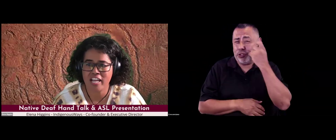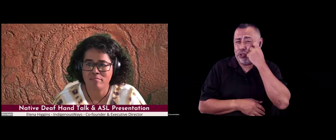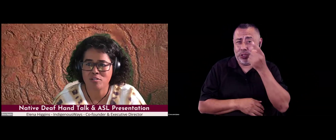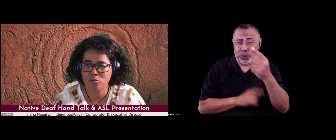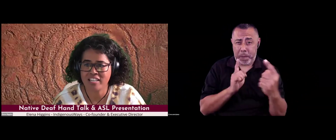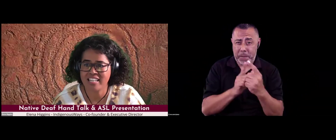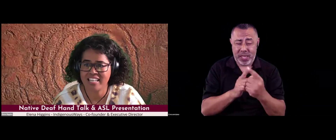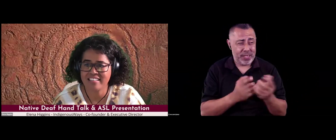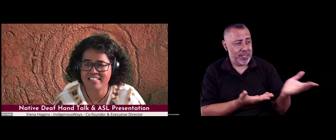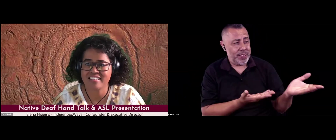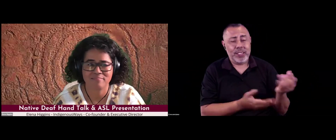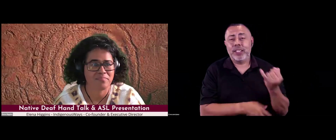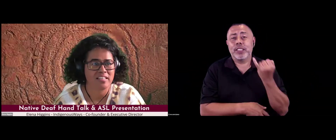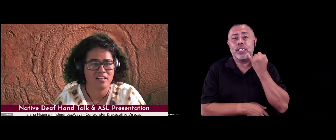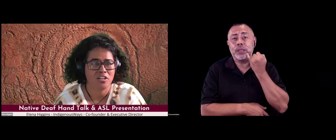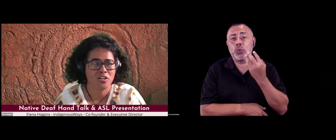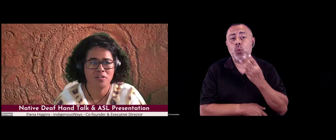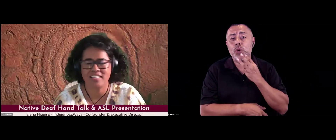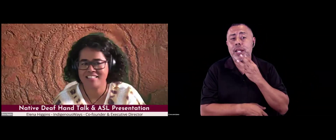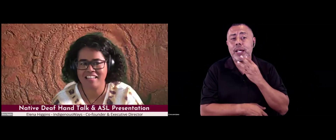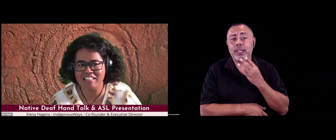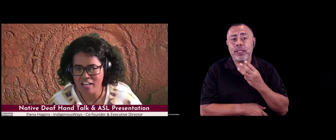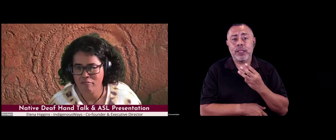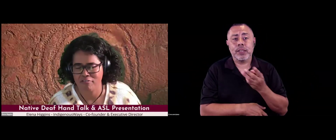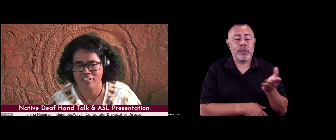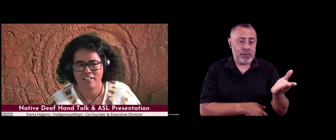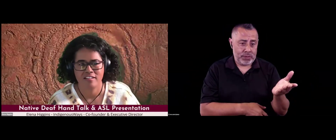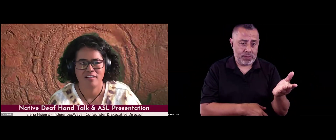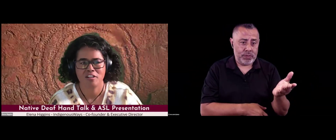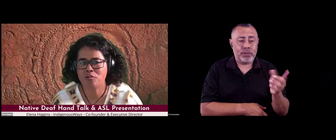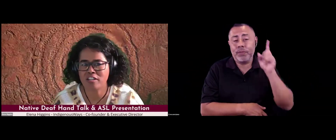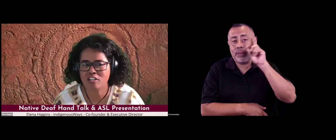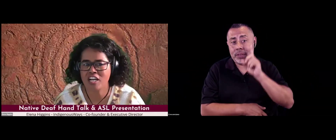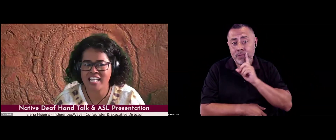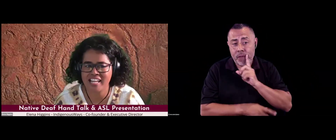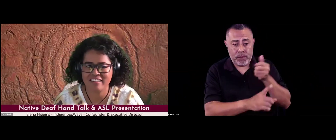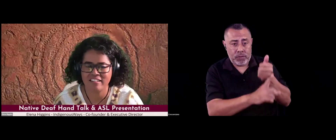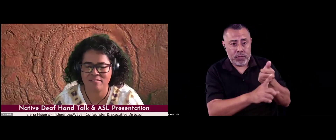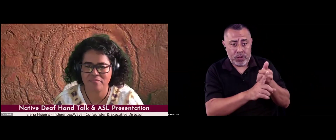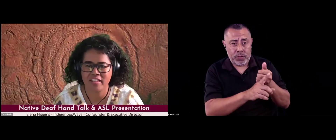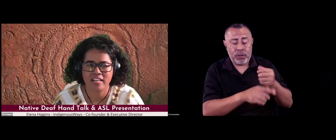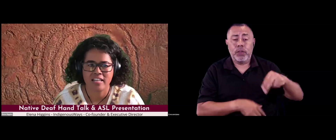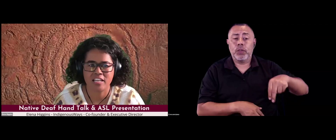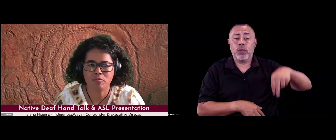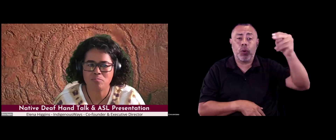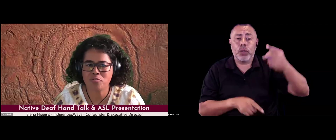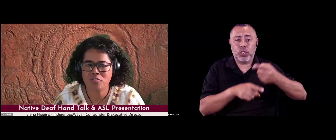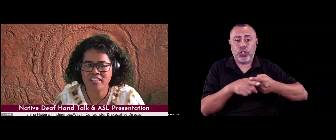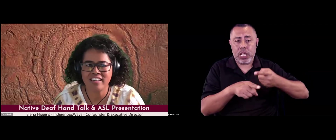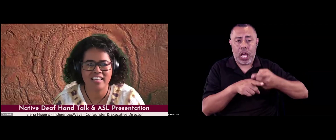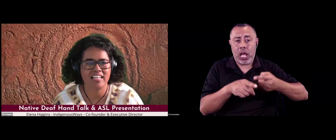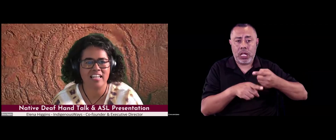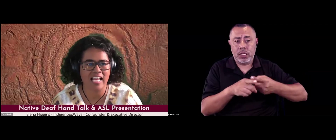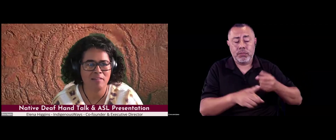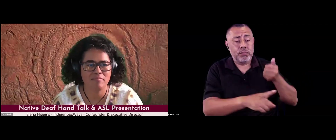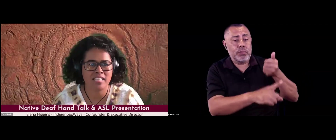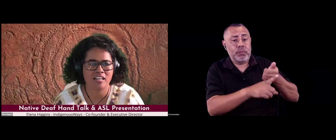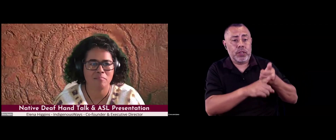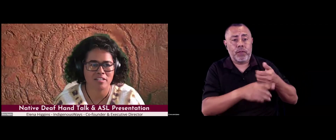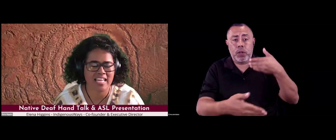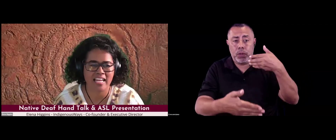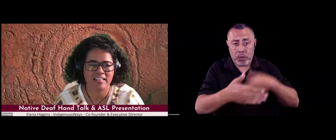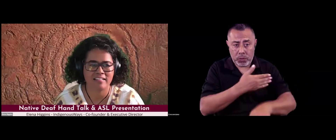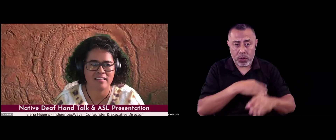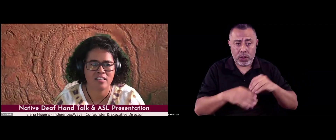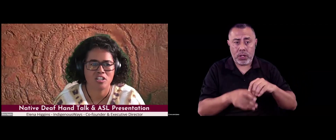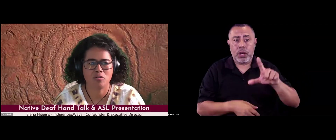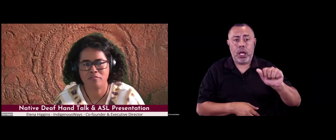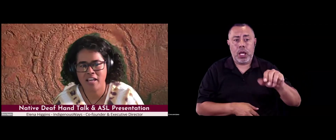James Woodenlegs. Who is this? Northern Cheyenne? He was born in Lane deer, Montana.